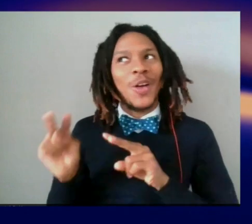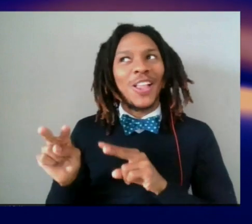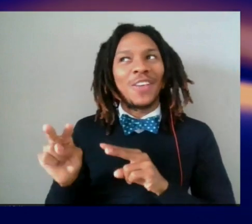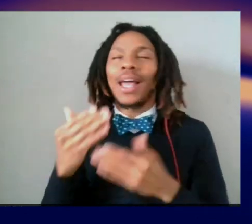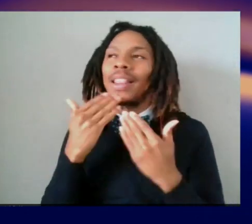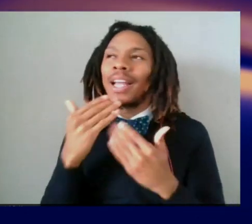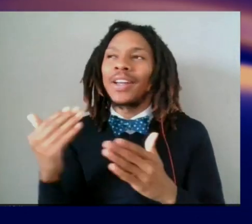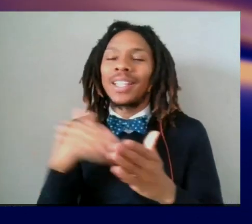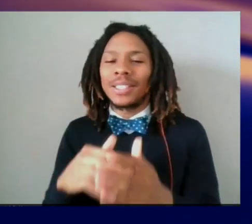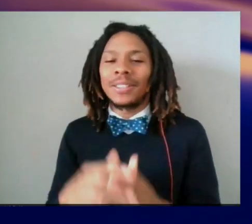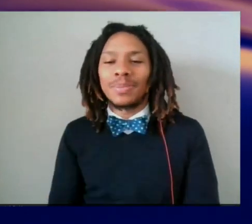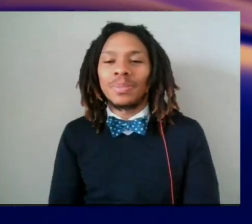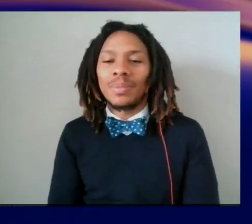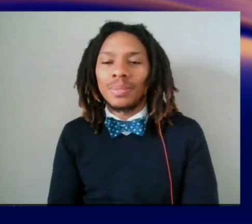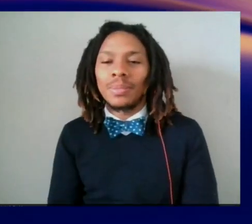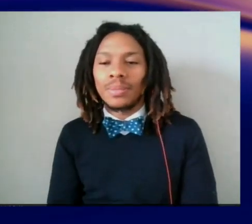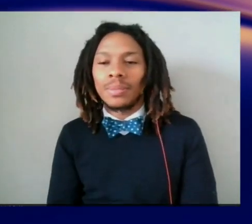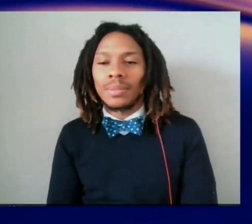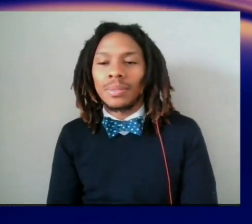Thank you. All right. Be back soon.